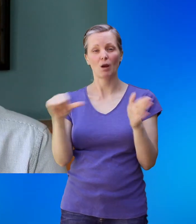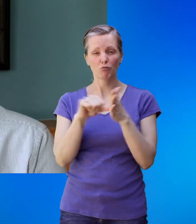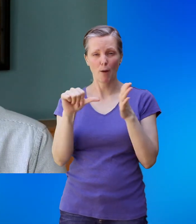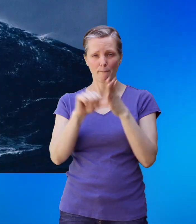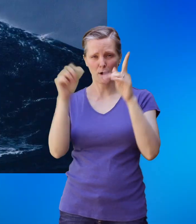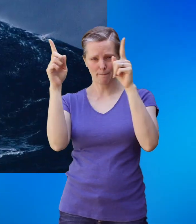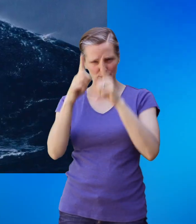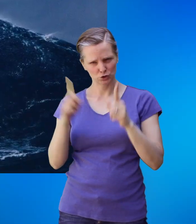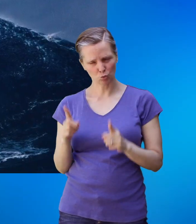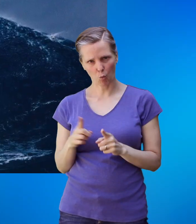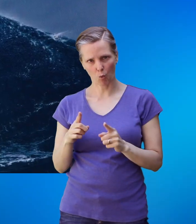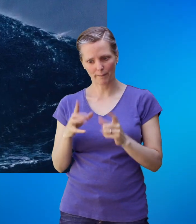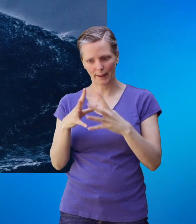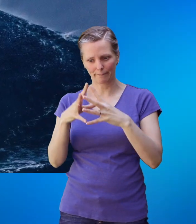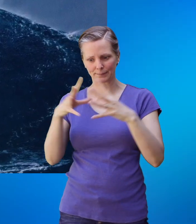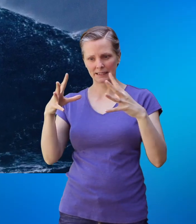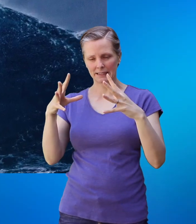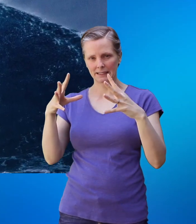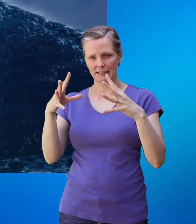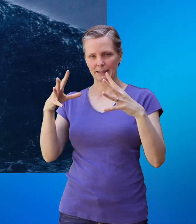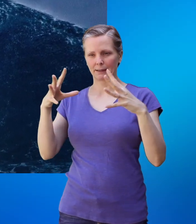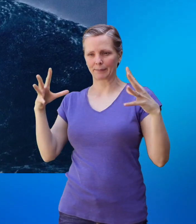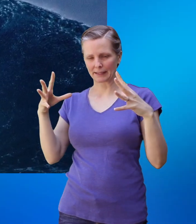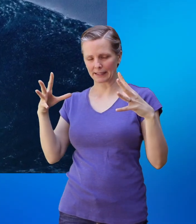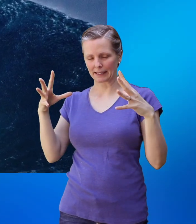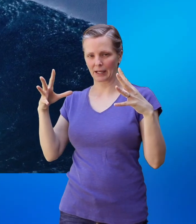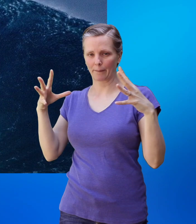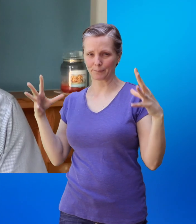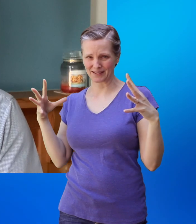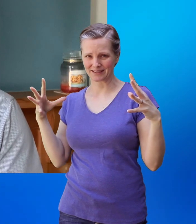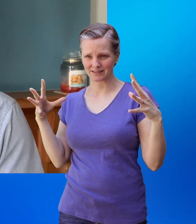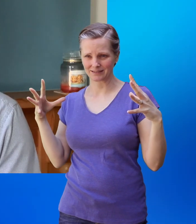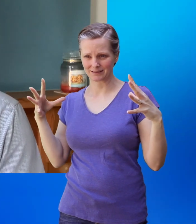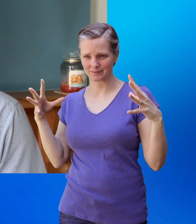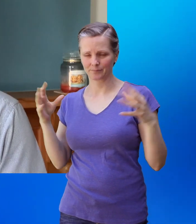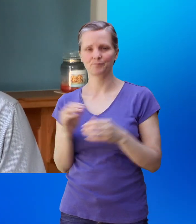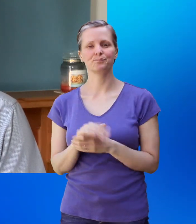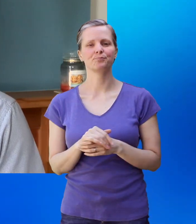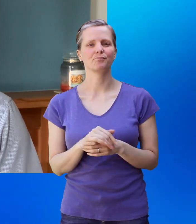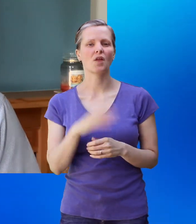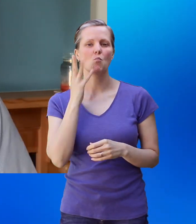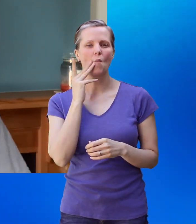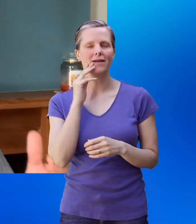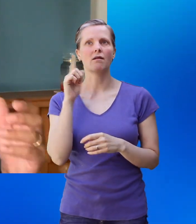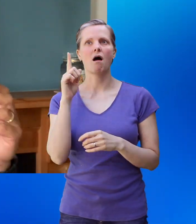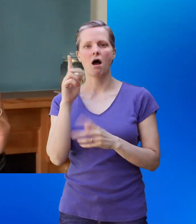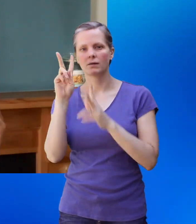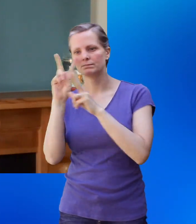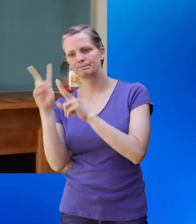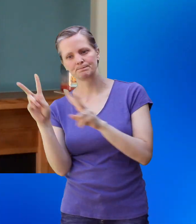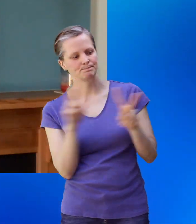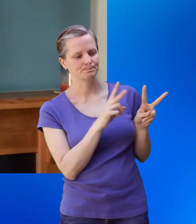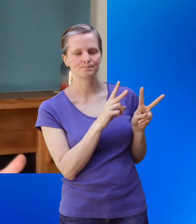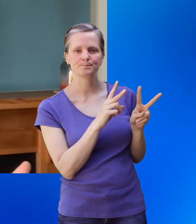just got bigger and bigger. And that's when they turned and looked and saw